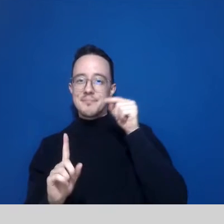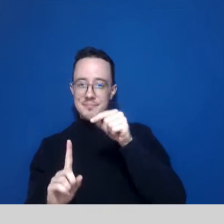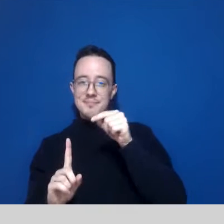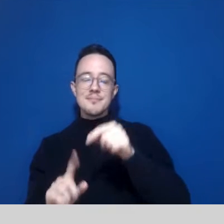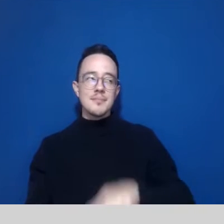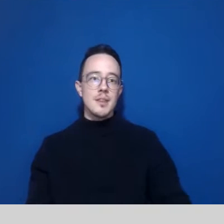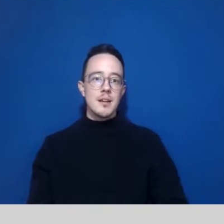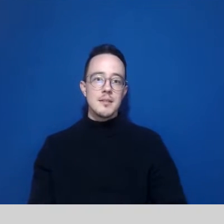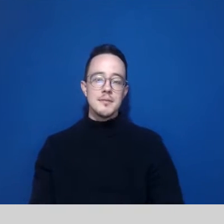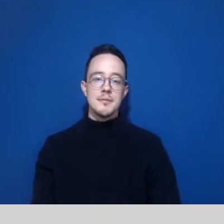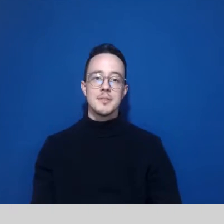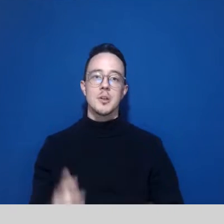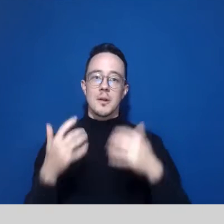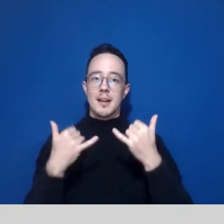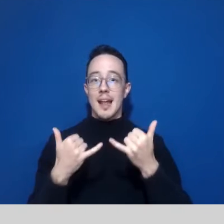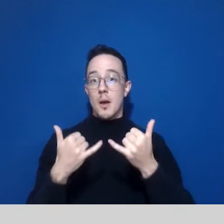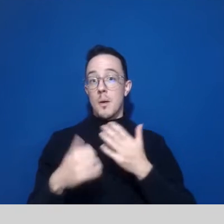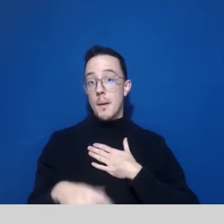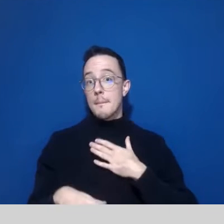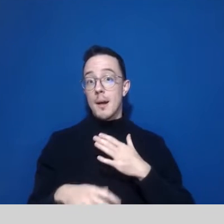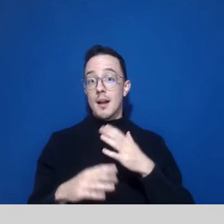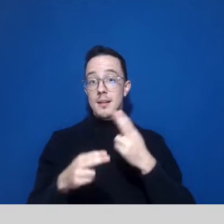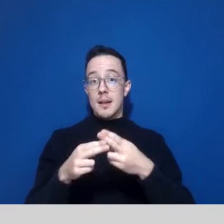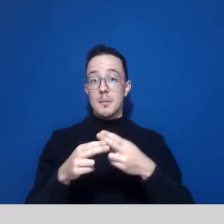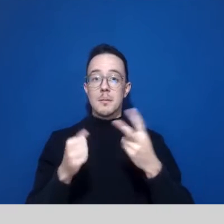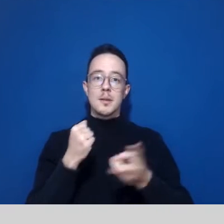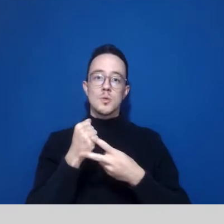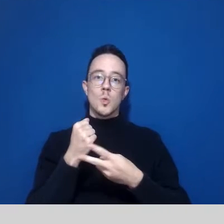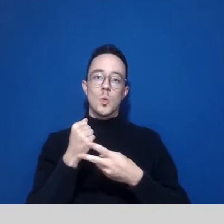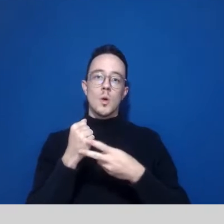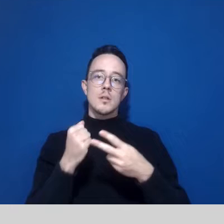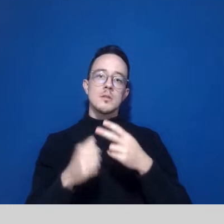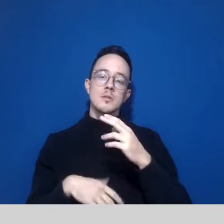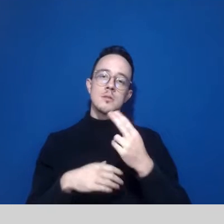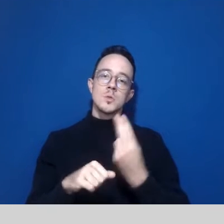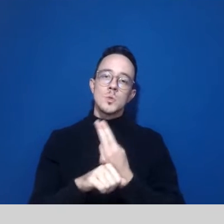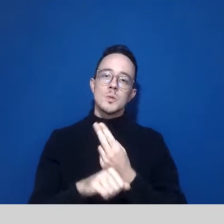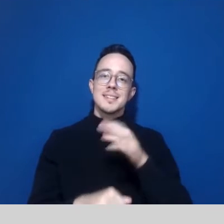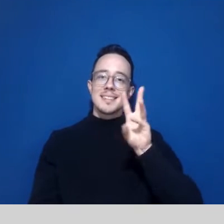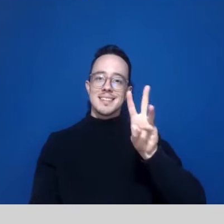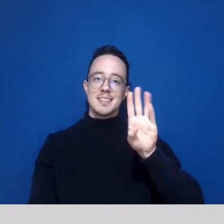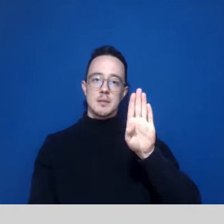and in this case, Šedivý can be stored exactly using six bytes.